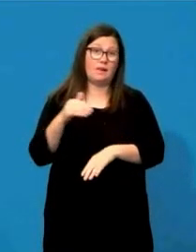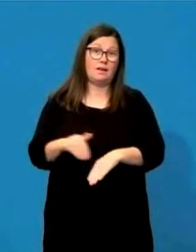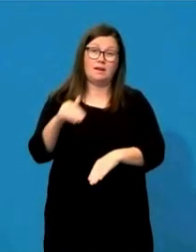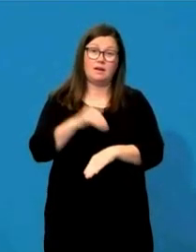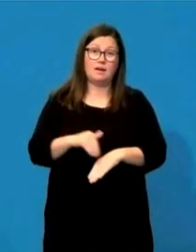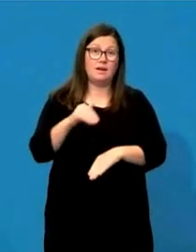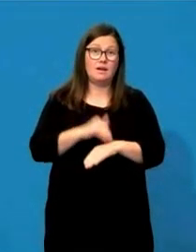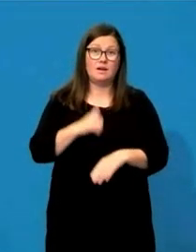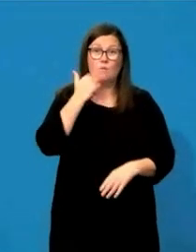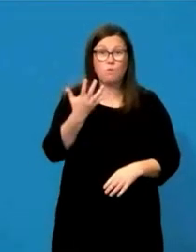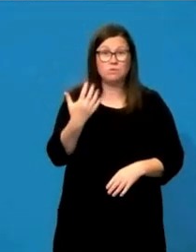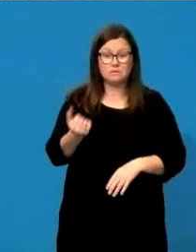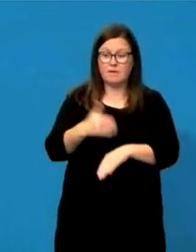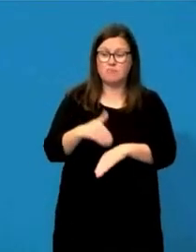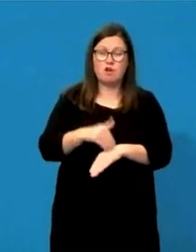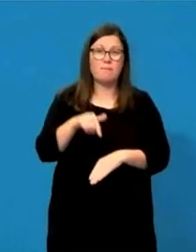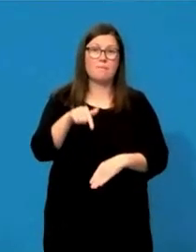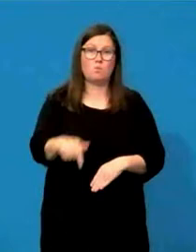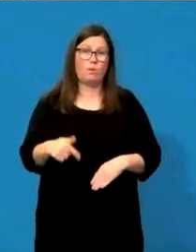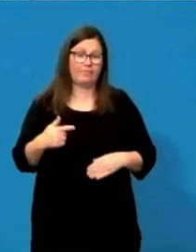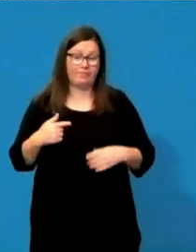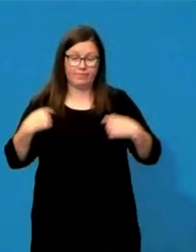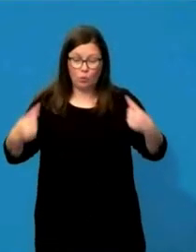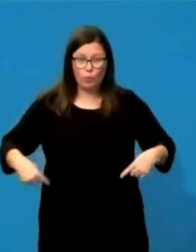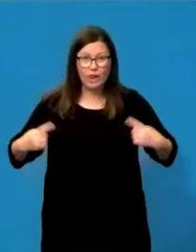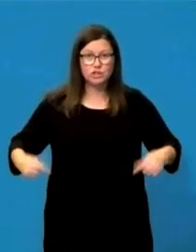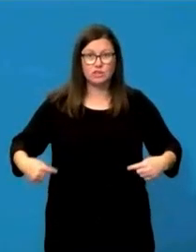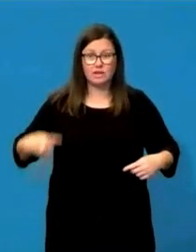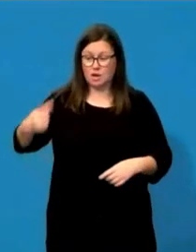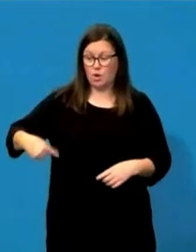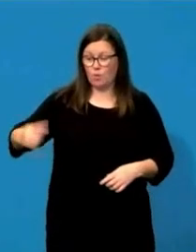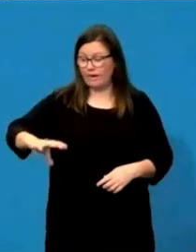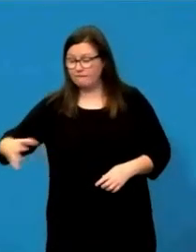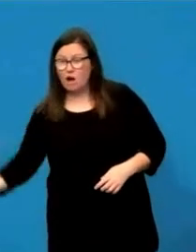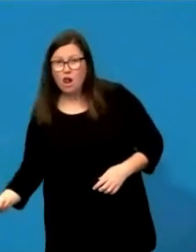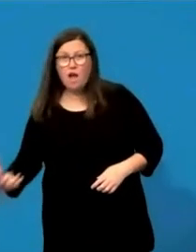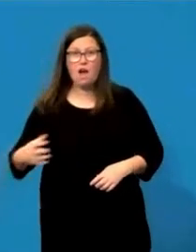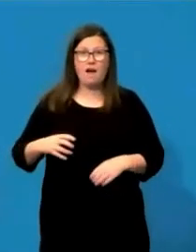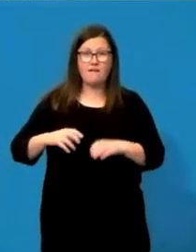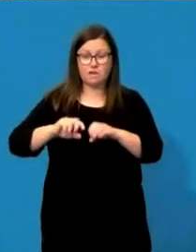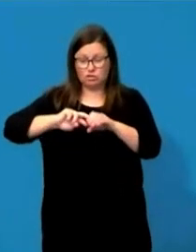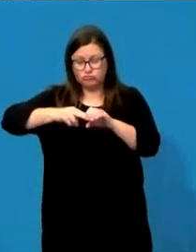The bearings pop out. The wheels fall off. We struggle to fix them.